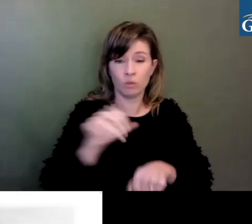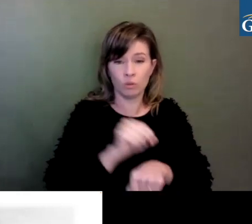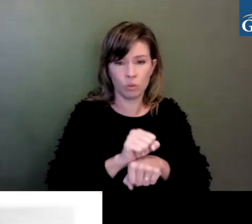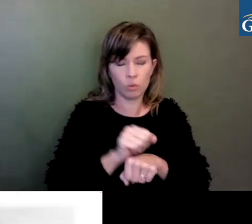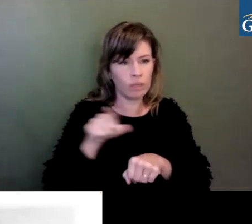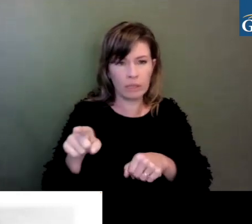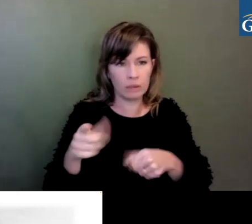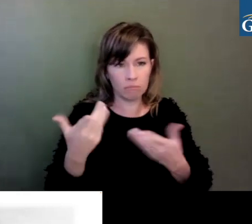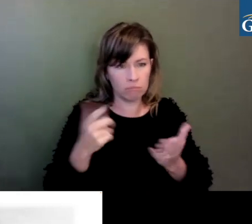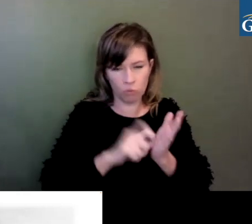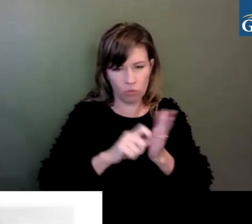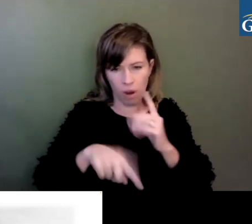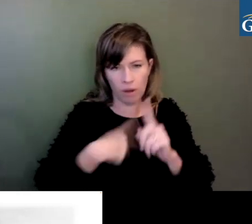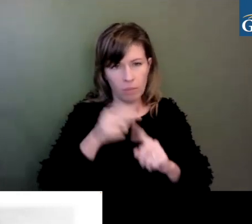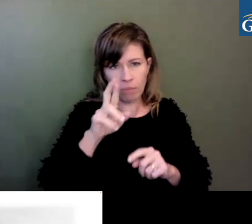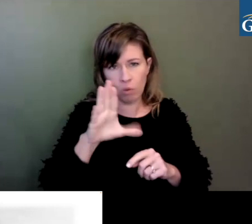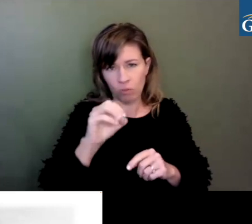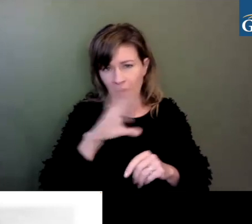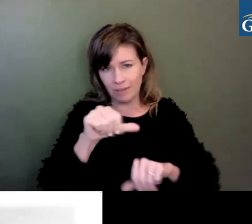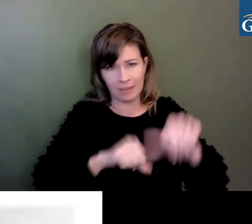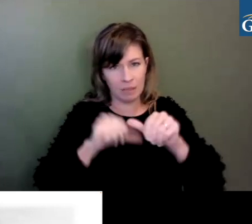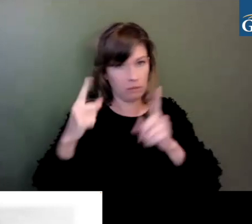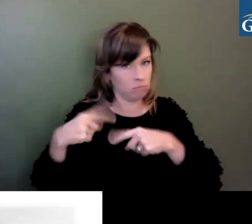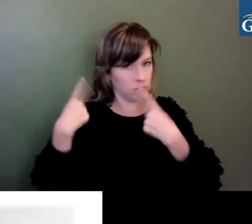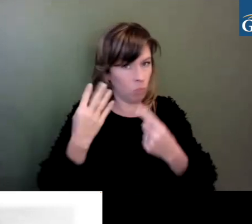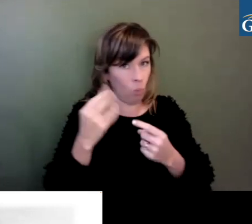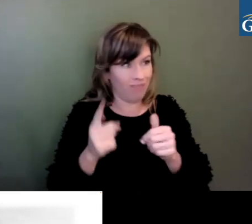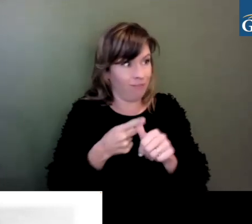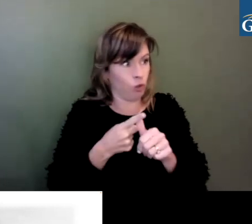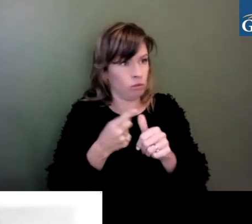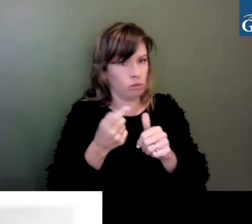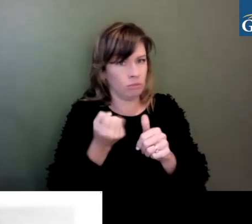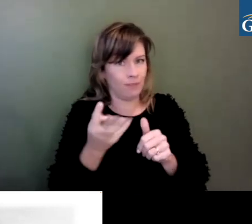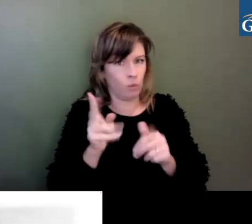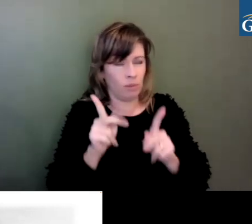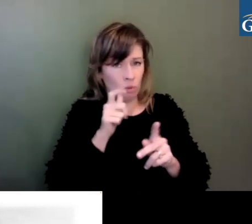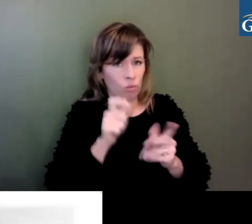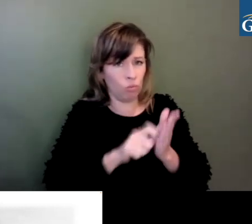science very early. One of the first people who had actually